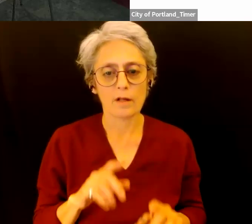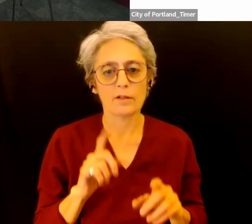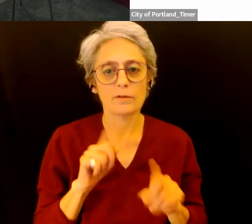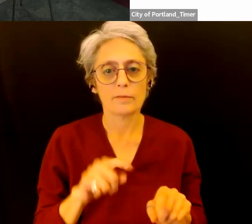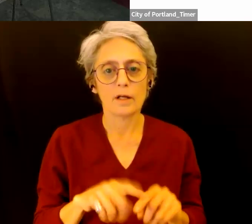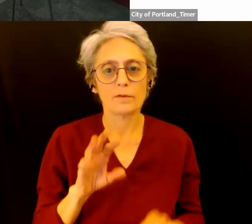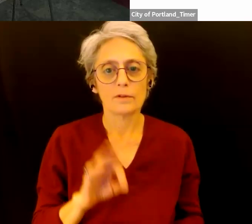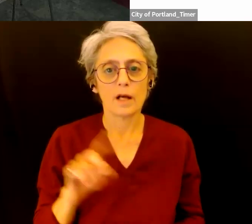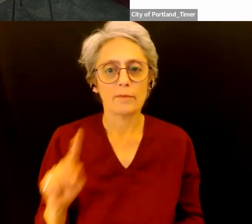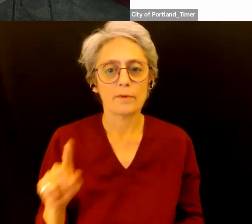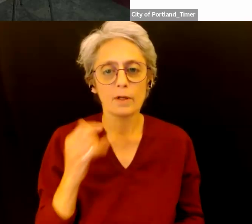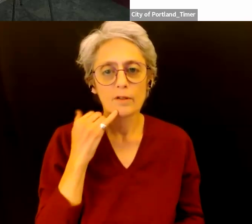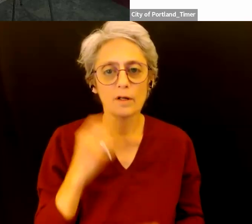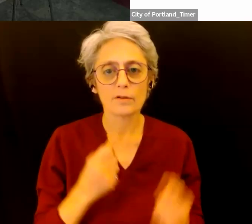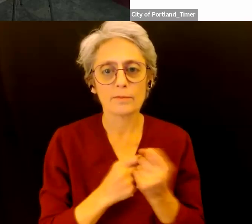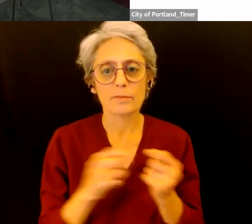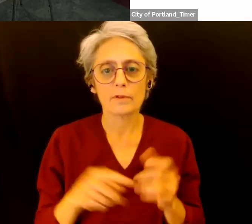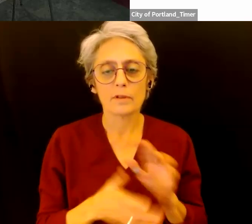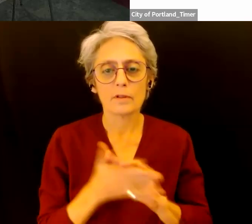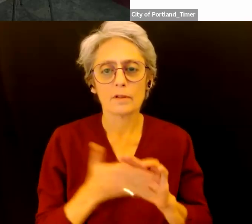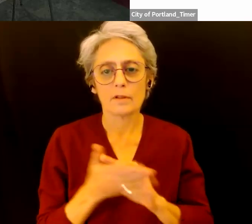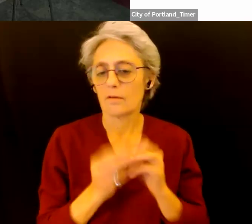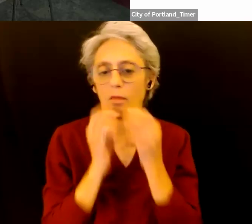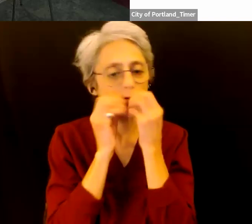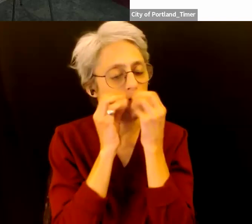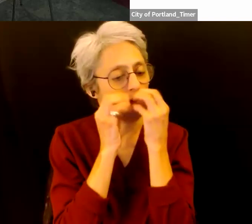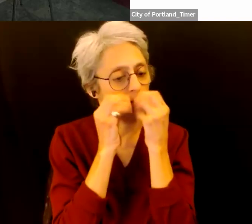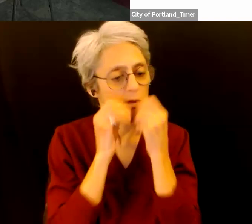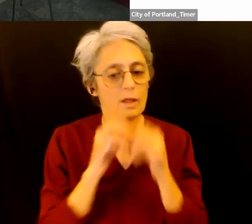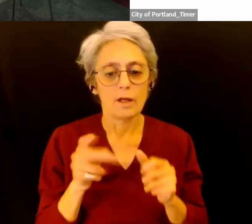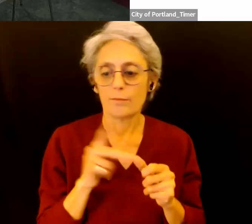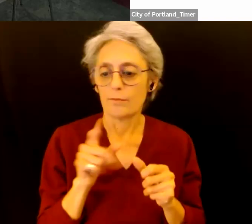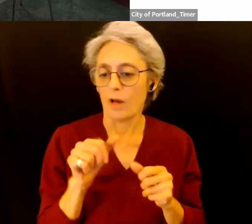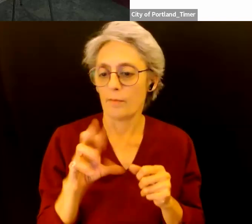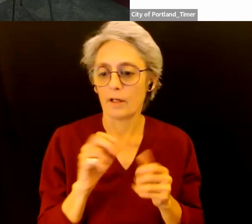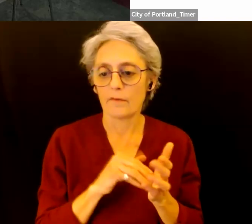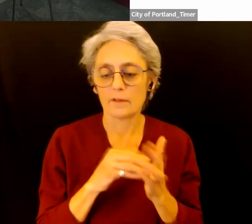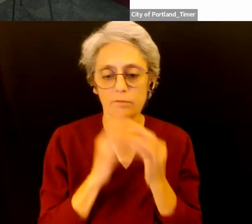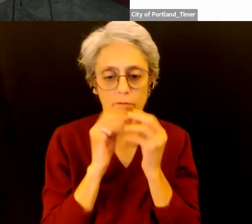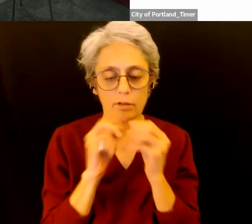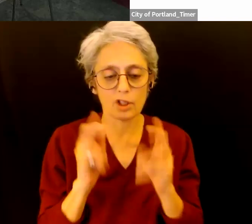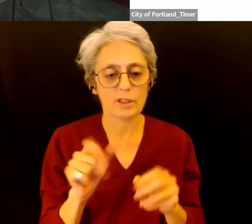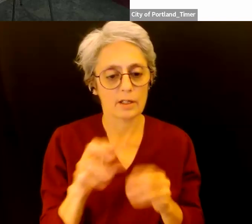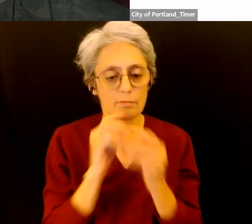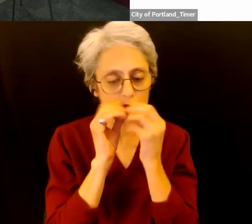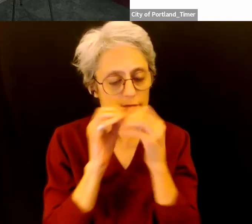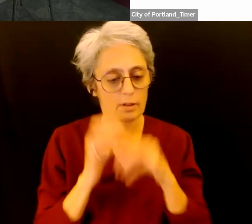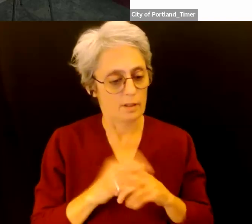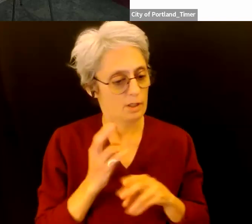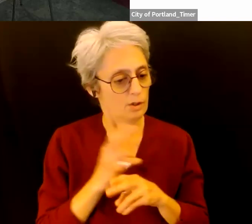Our main goal is responding to low acuity calls connecting them to their primary care physician or urgent care, eliminating the use of ED rooms.